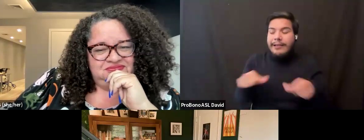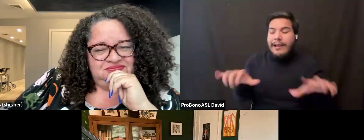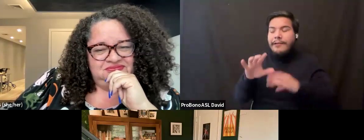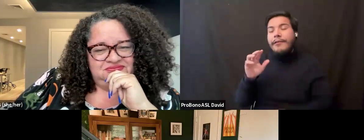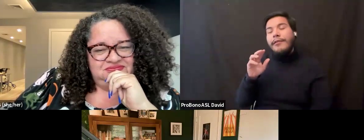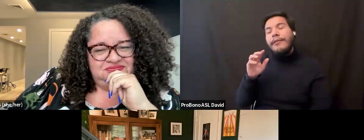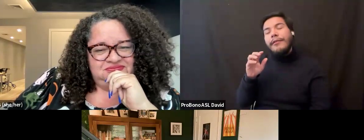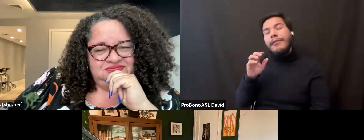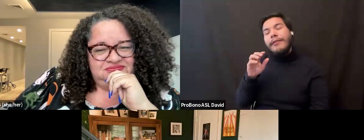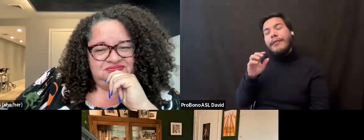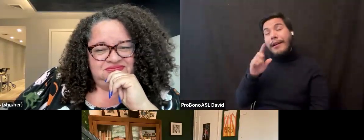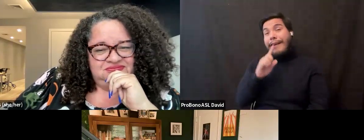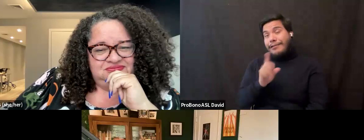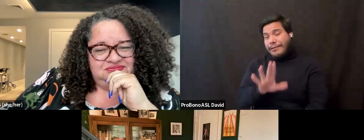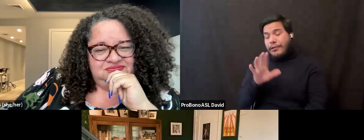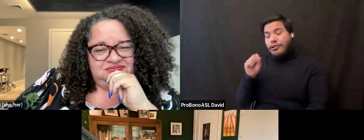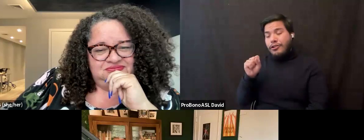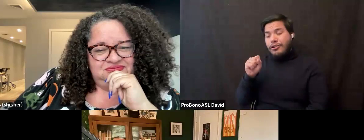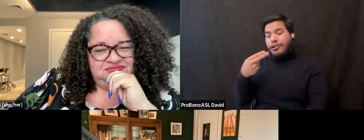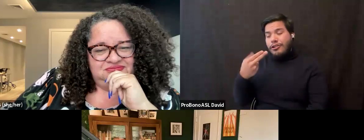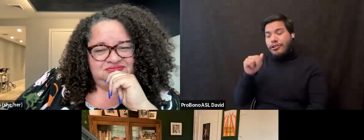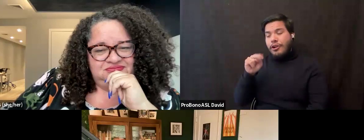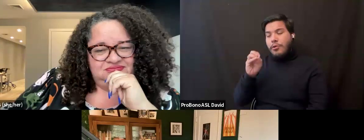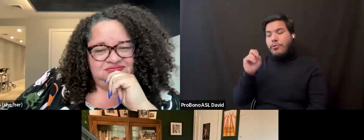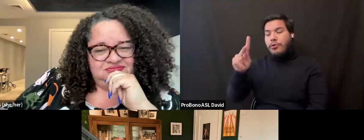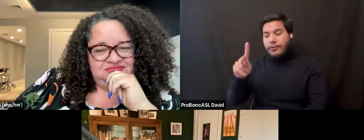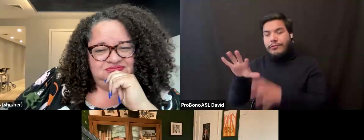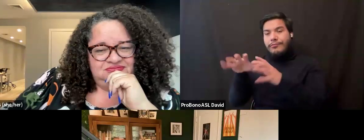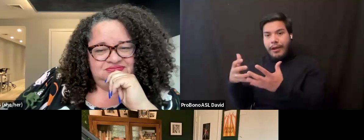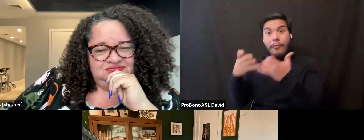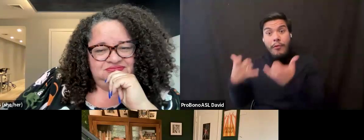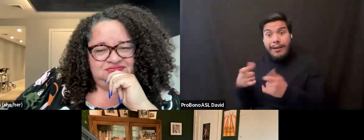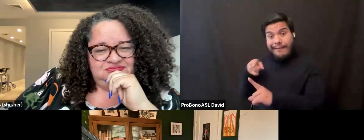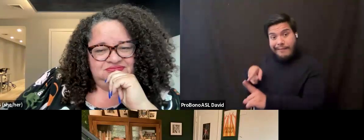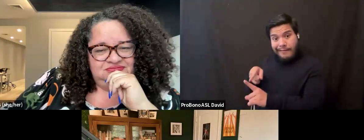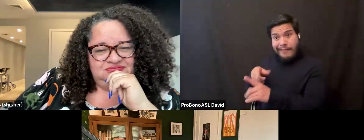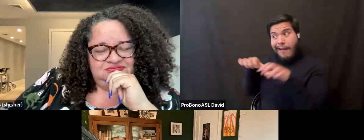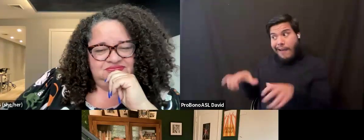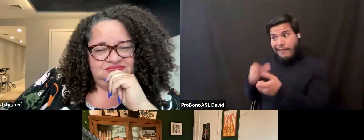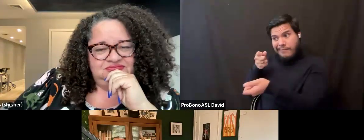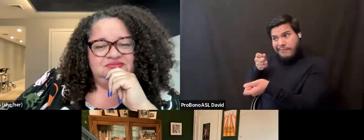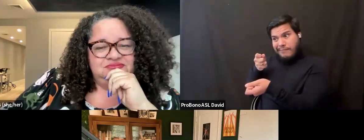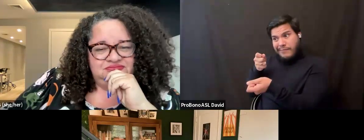I will say the Chinook tribe right now is in an active campaign for federal recognition. There are many, many,